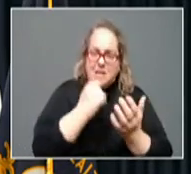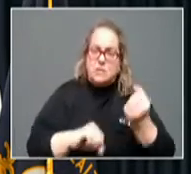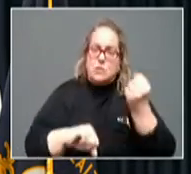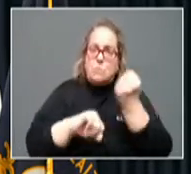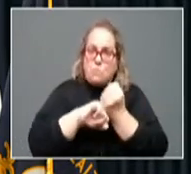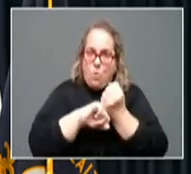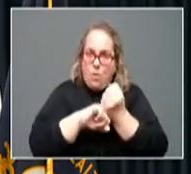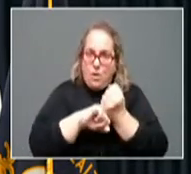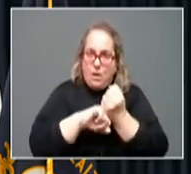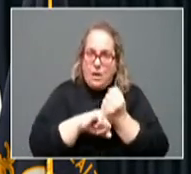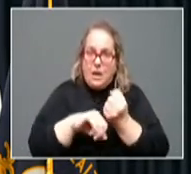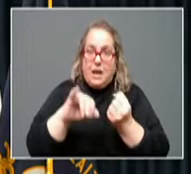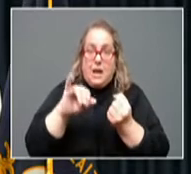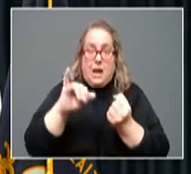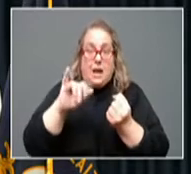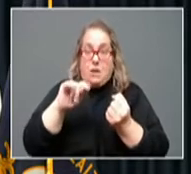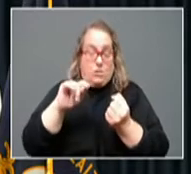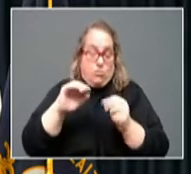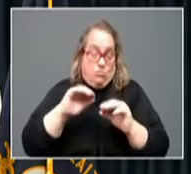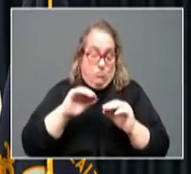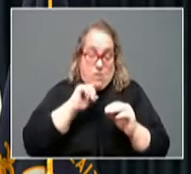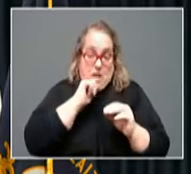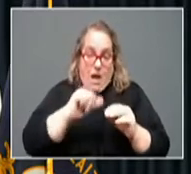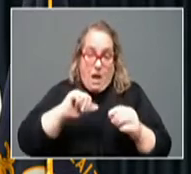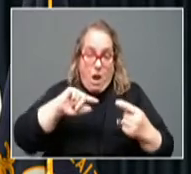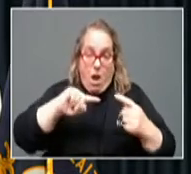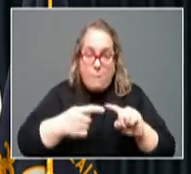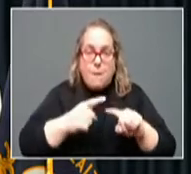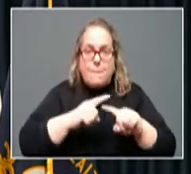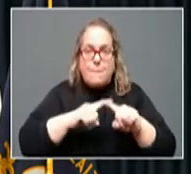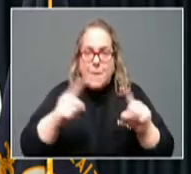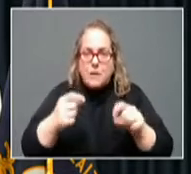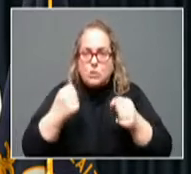of harm, but that they are demonstrably safe. I'm going to give you four